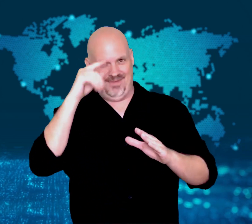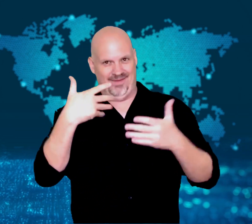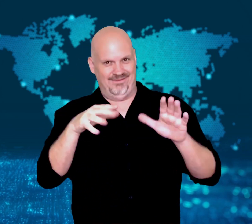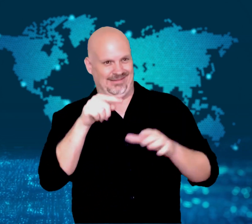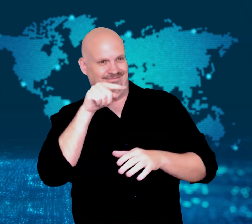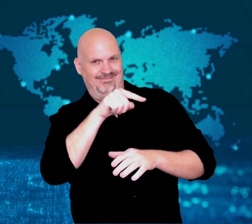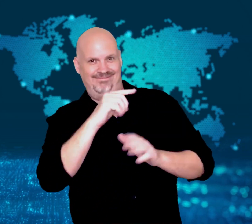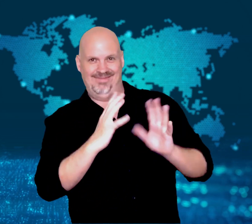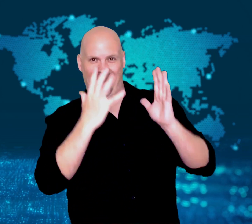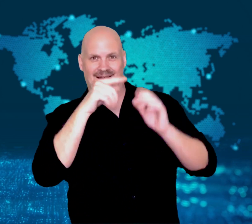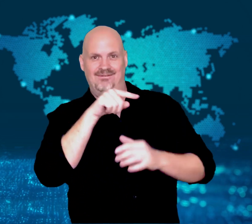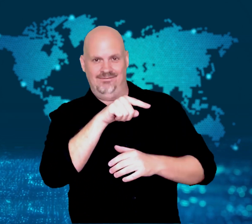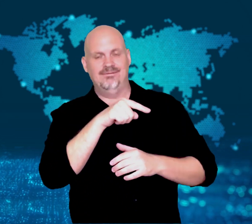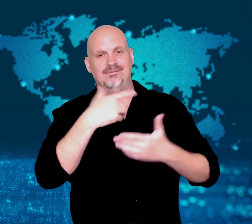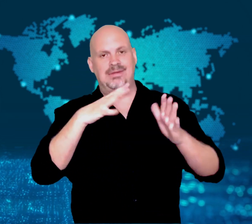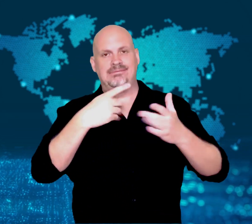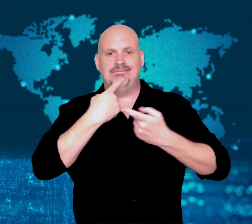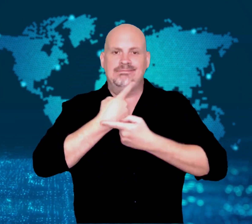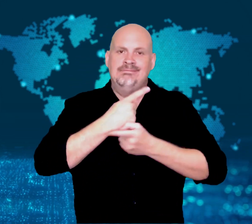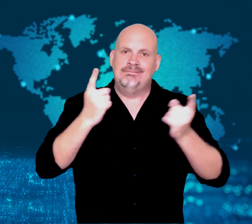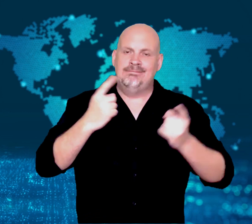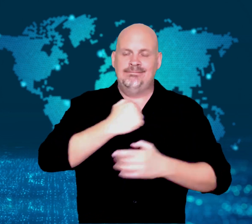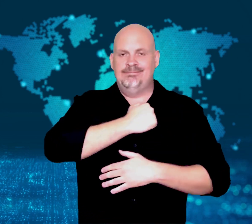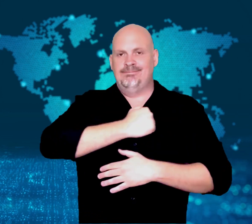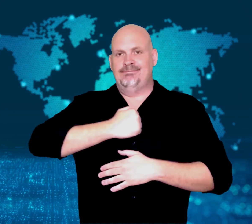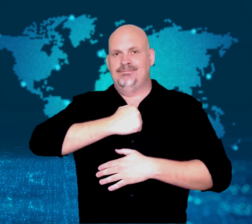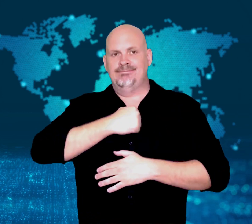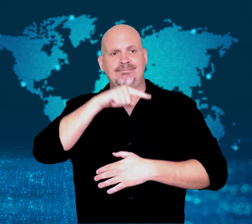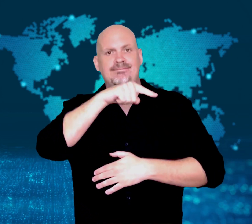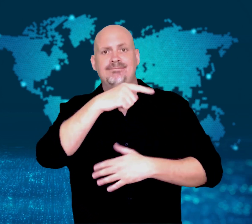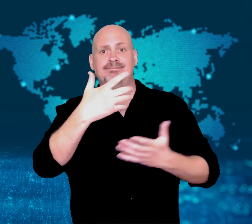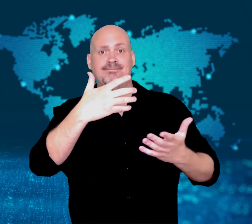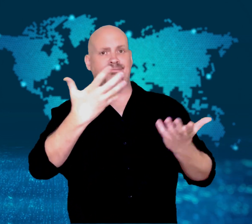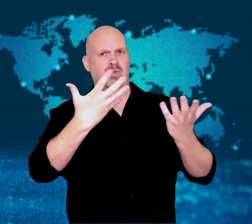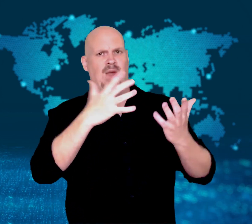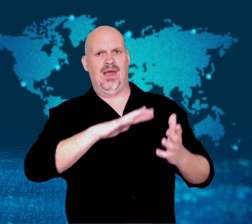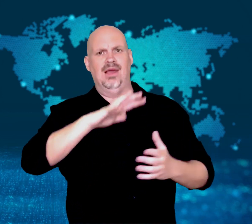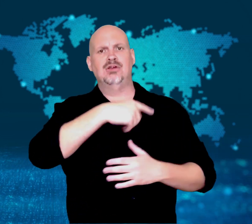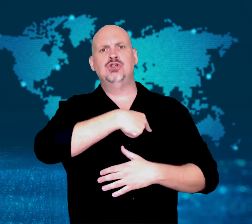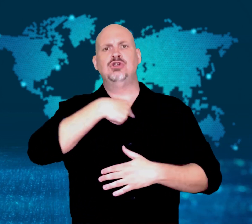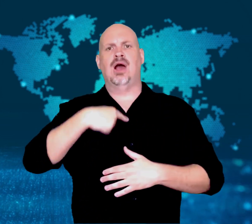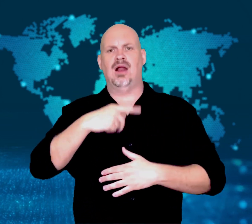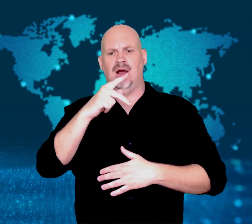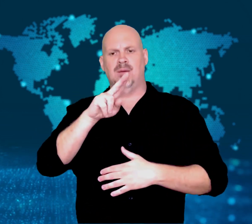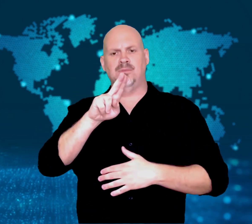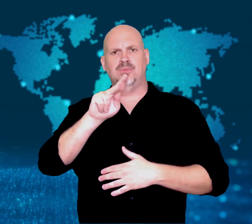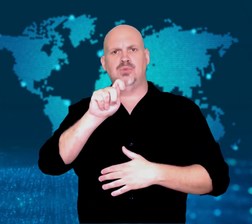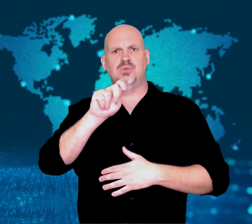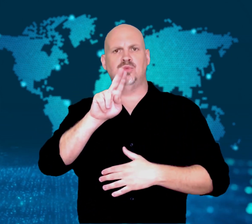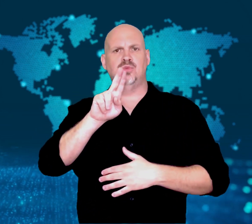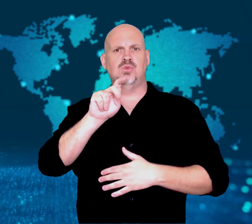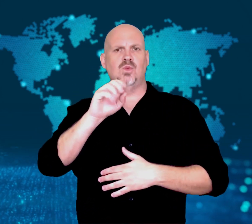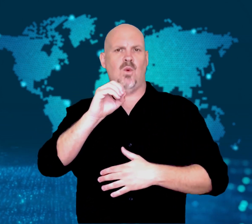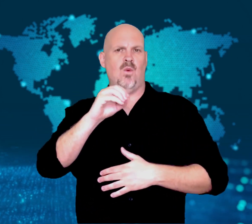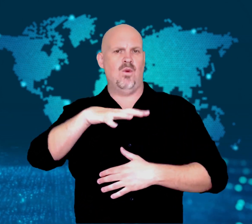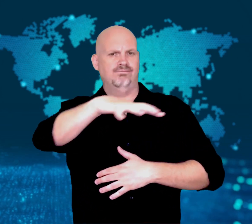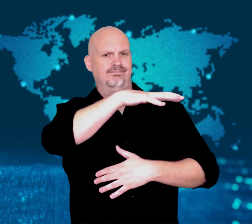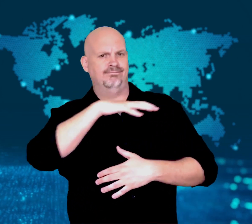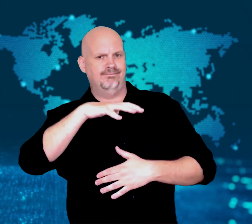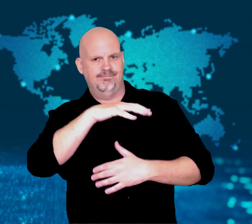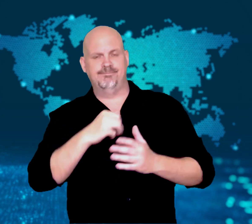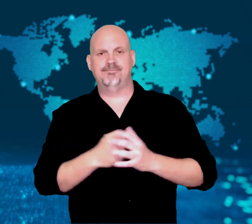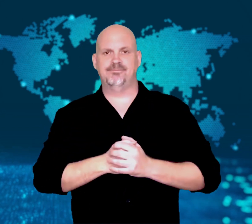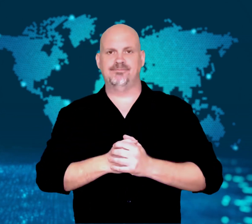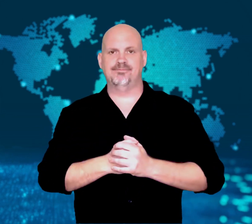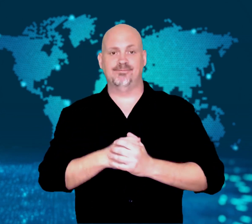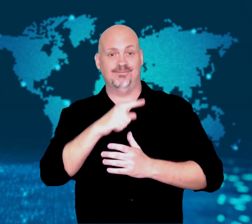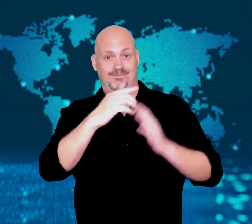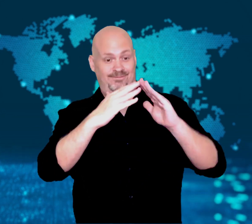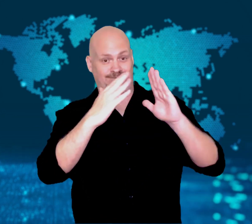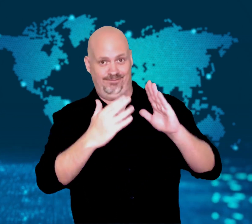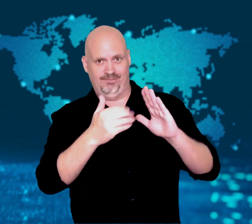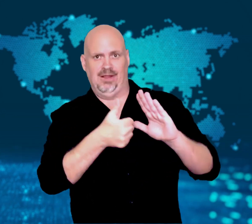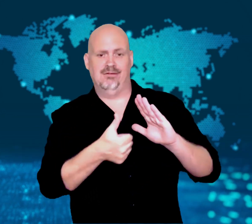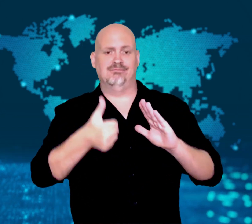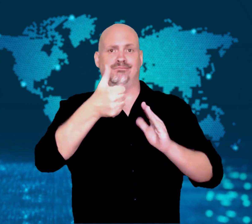The elderly care center, located in China's Putuo district, has apologized.